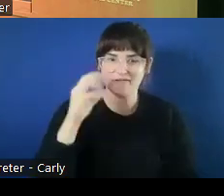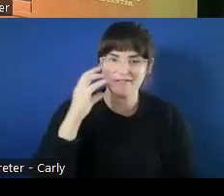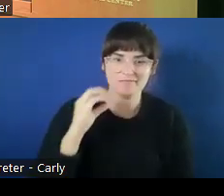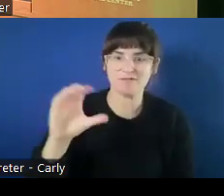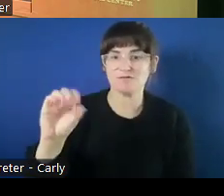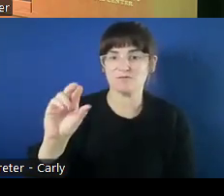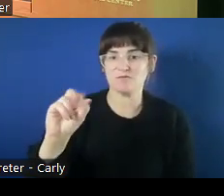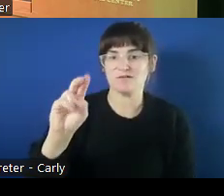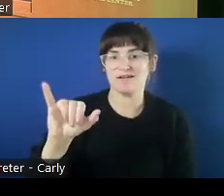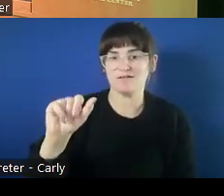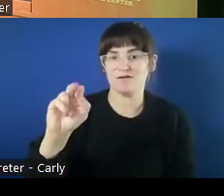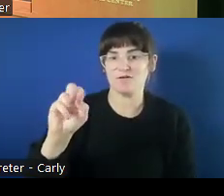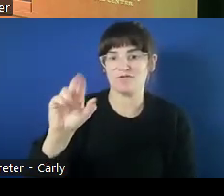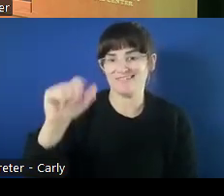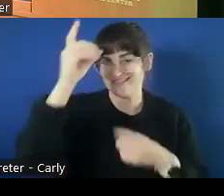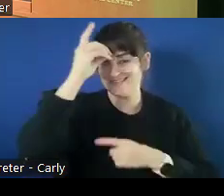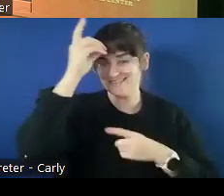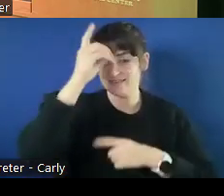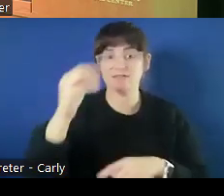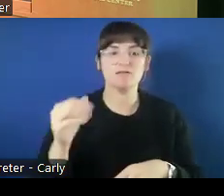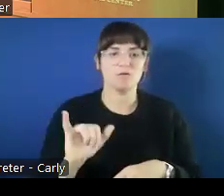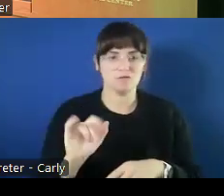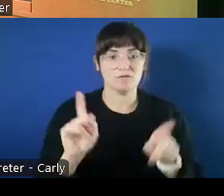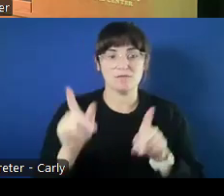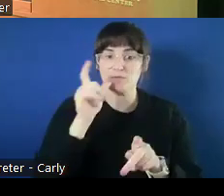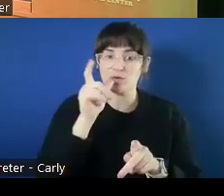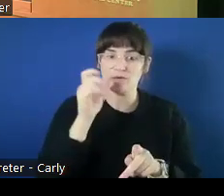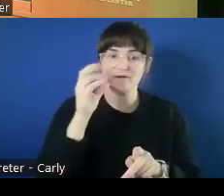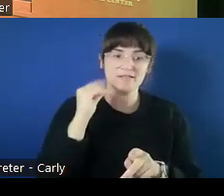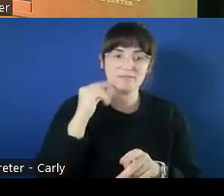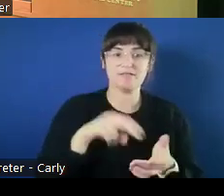are associated with sympathetic hyperactivity and parasympathetic hypoactivity which means